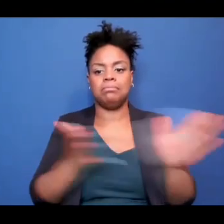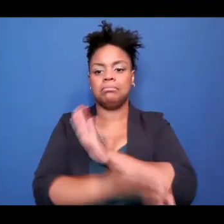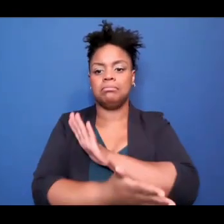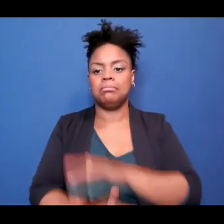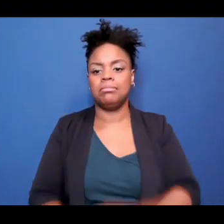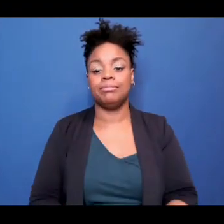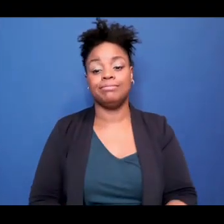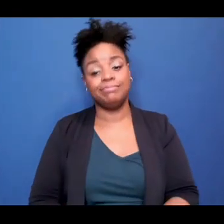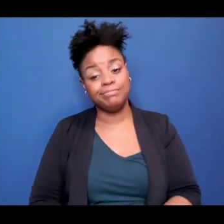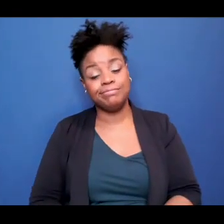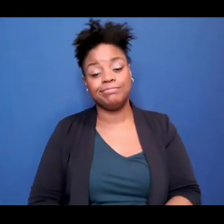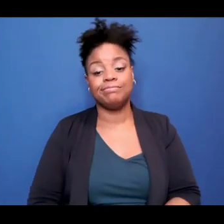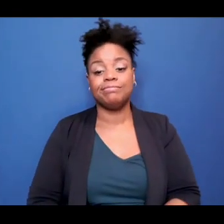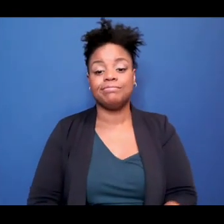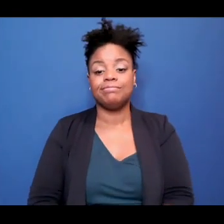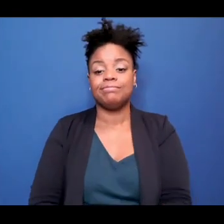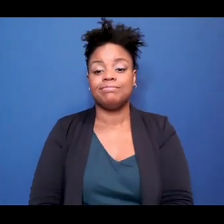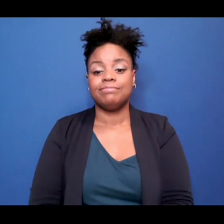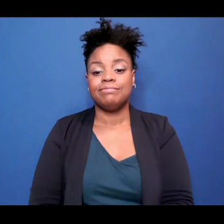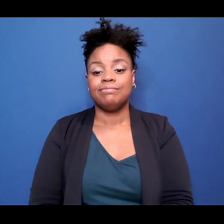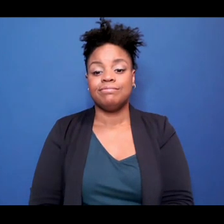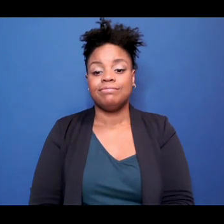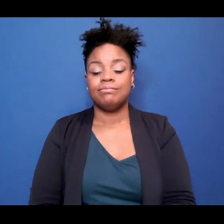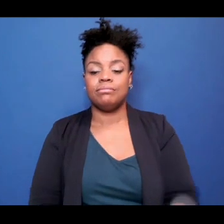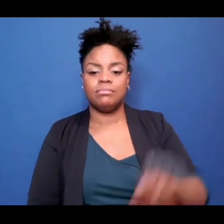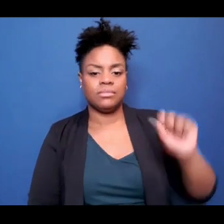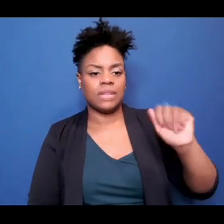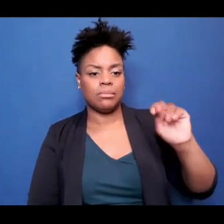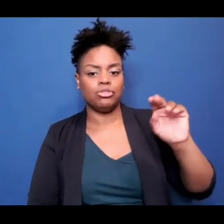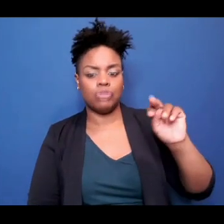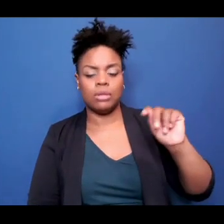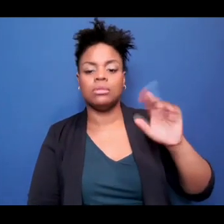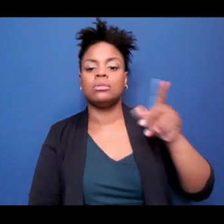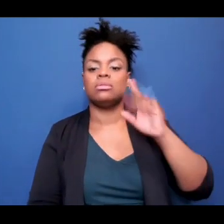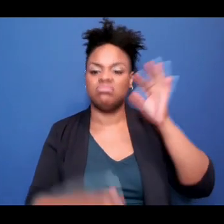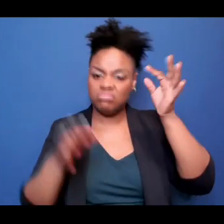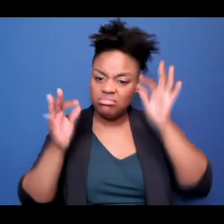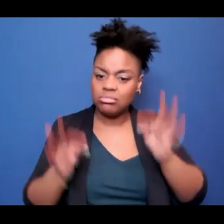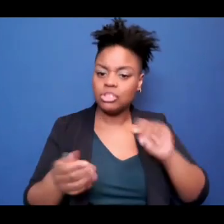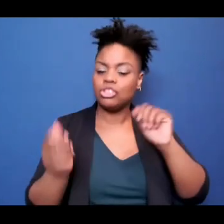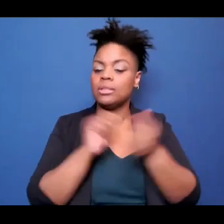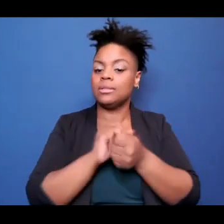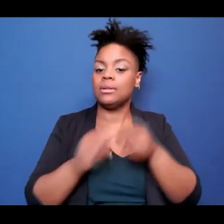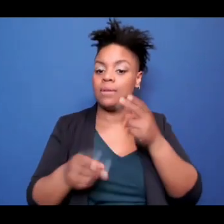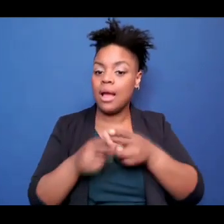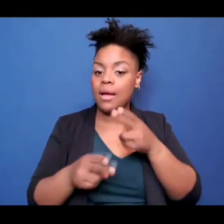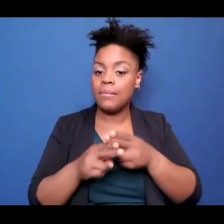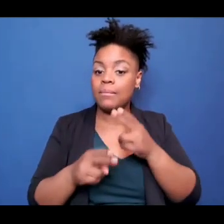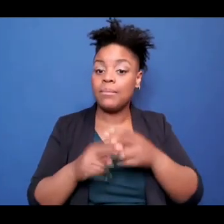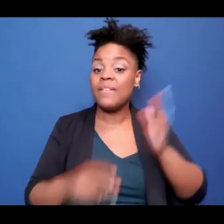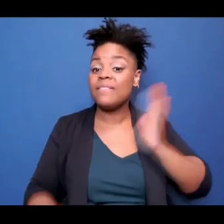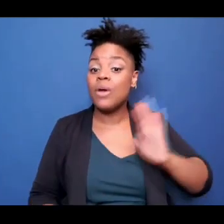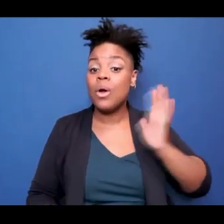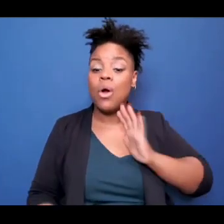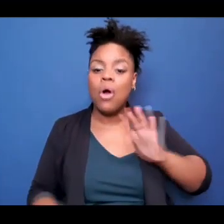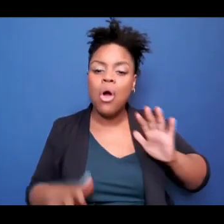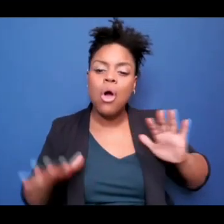GOING AND THESE BRANDS THAT CAME UNDER FIRE SAMBO'S FINALLY DECIDE TO DO CHANGE IT NAME.